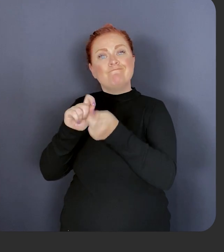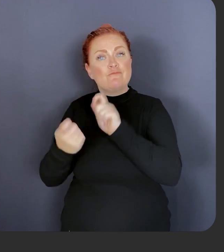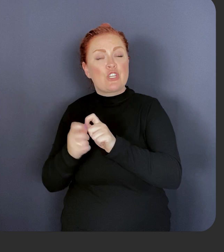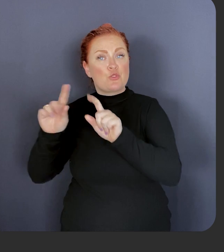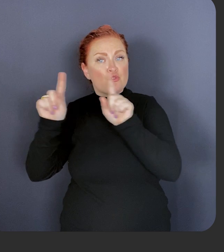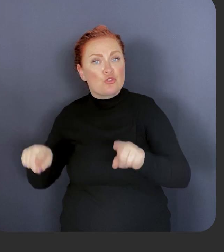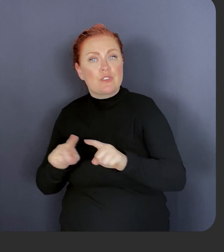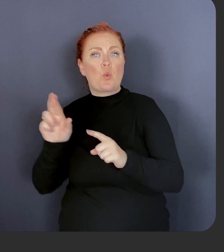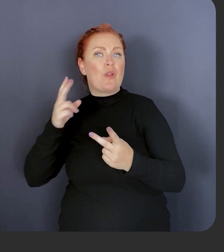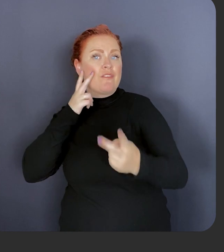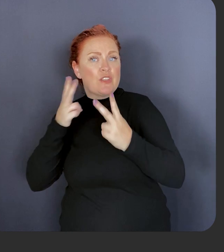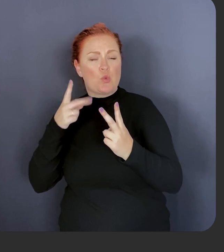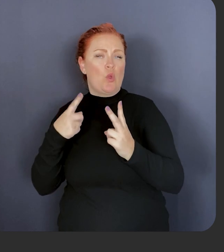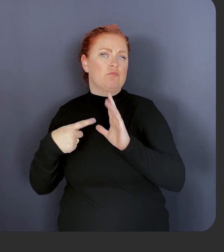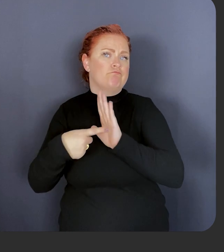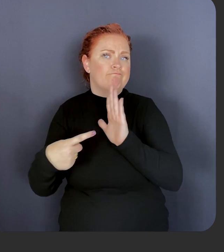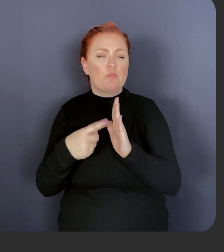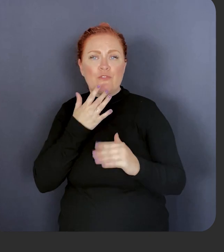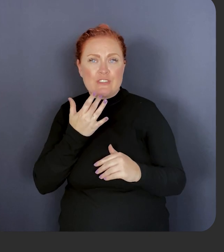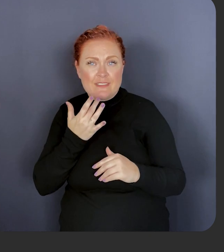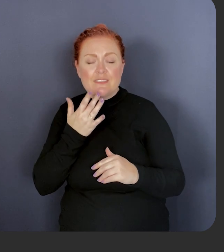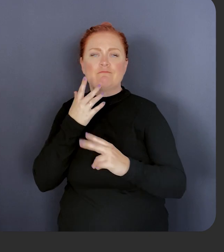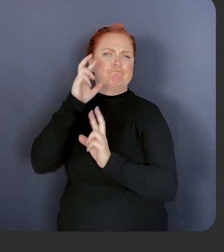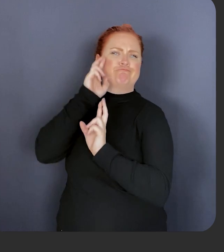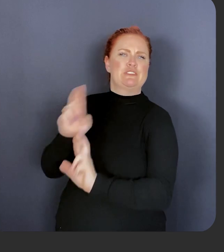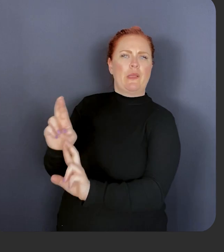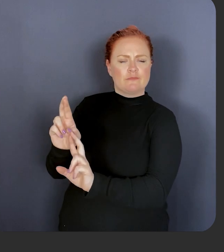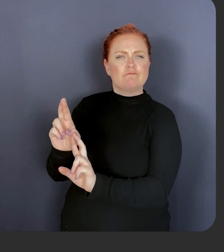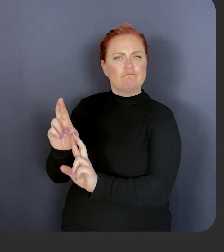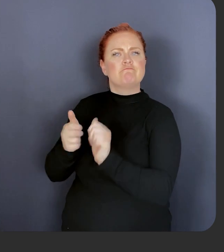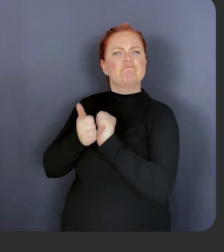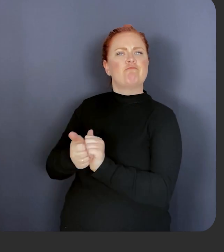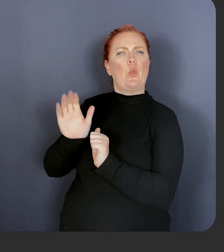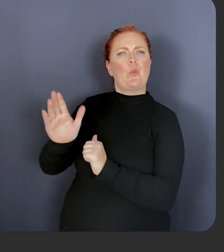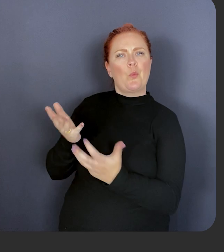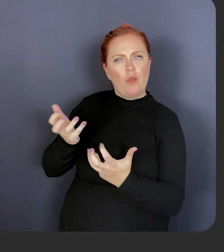on their screen or a visual indication of preference are being respected by our application using